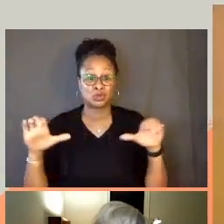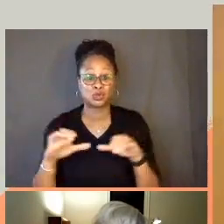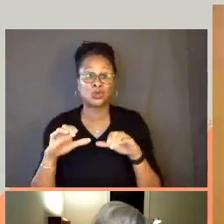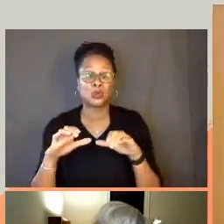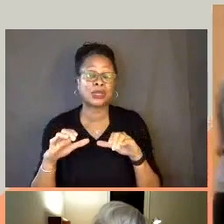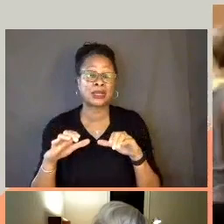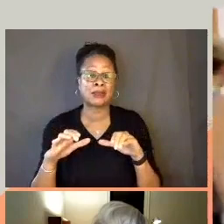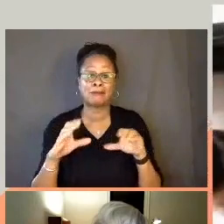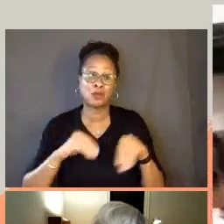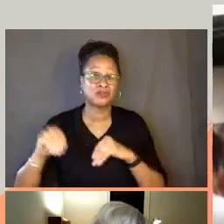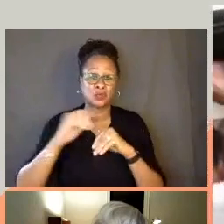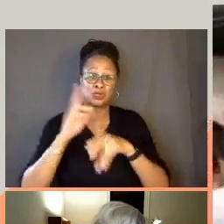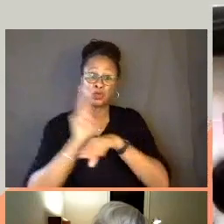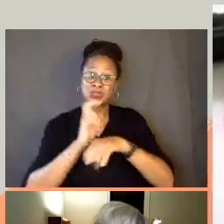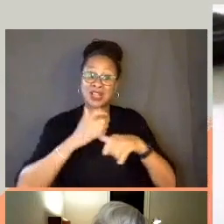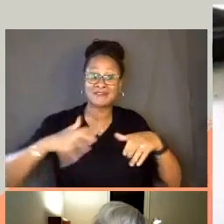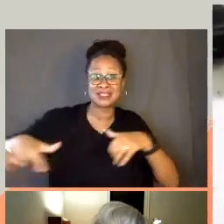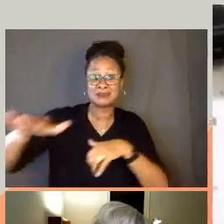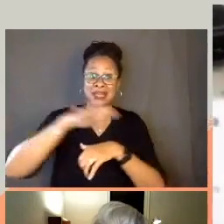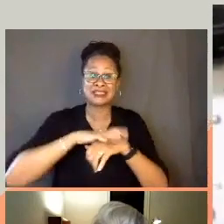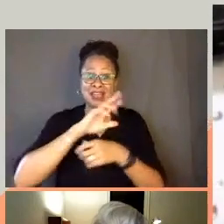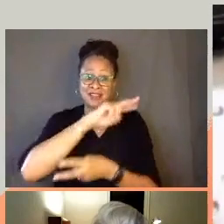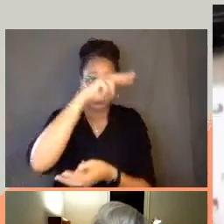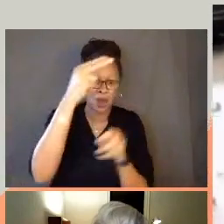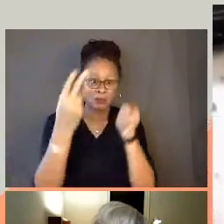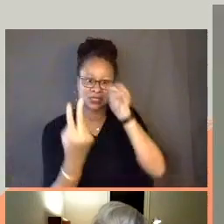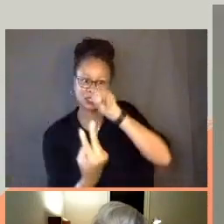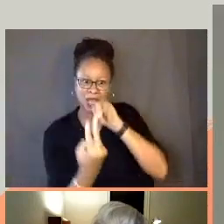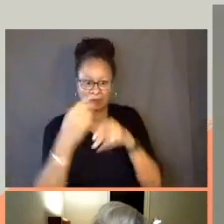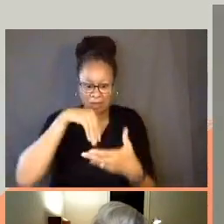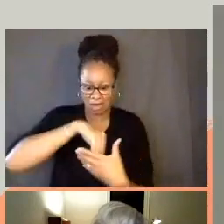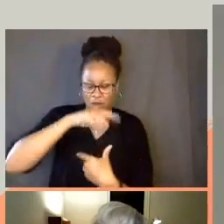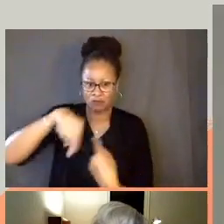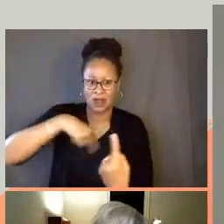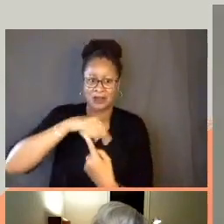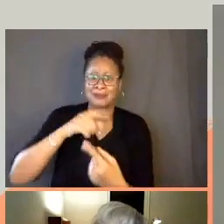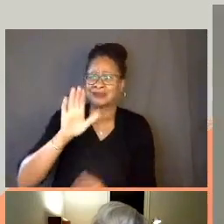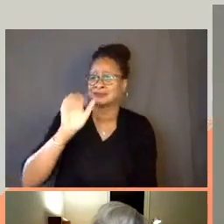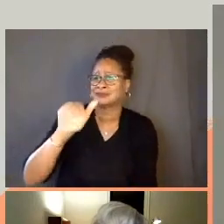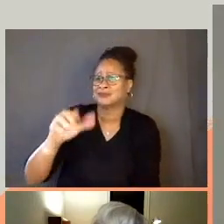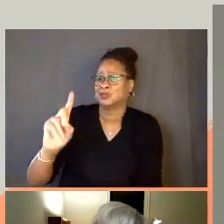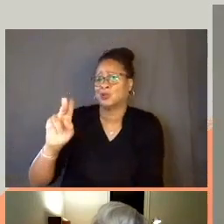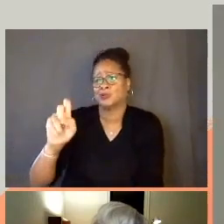and we're moving upside down and in and around, and I'm just like, dude-- no.